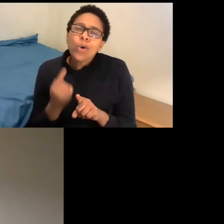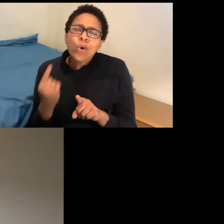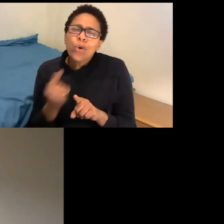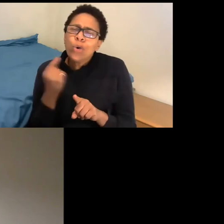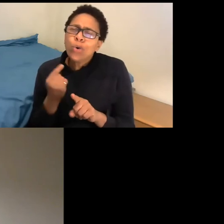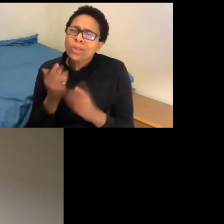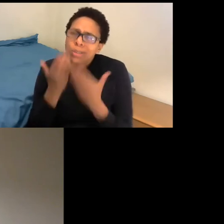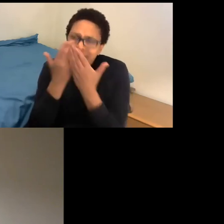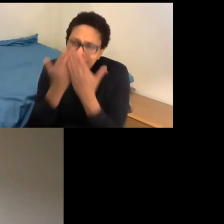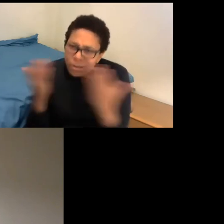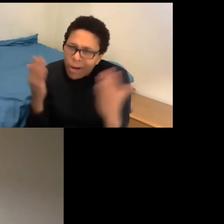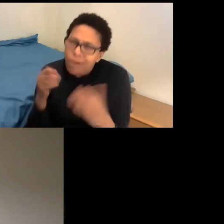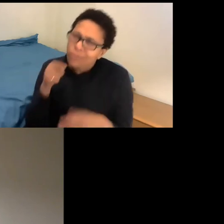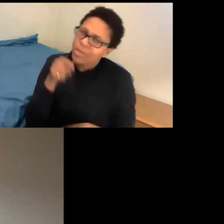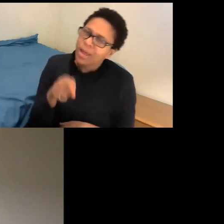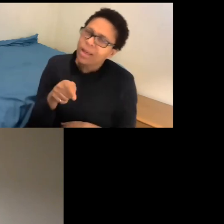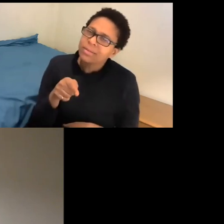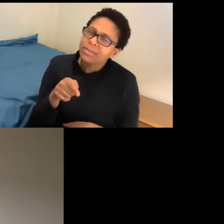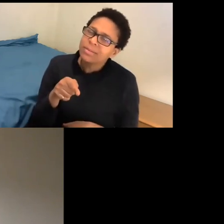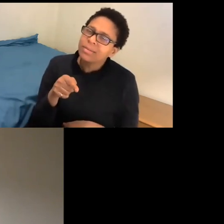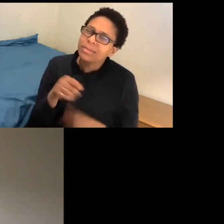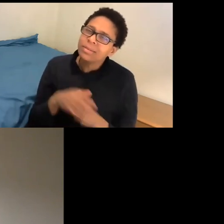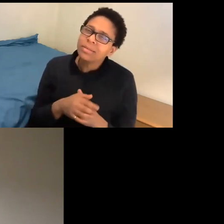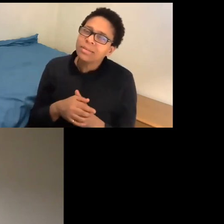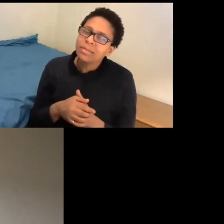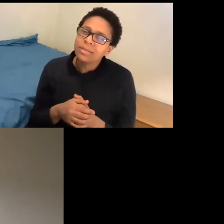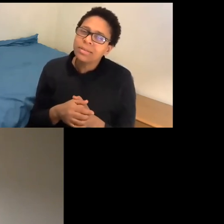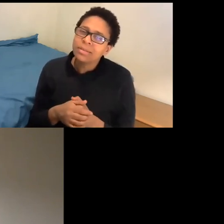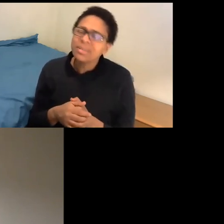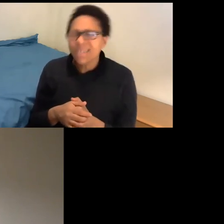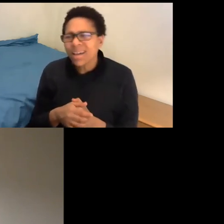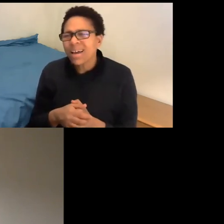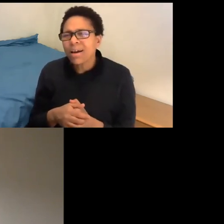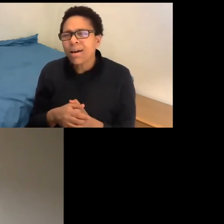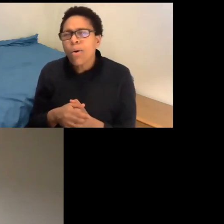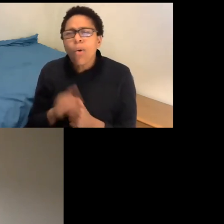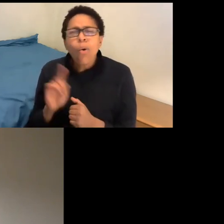what, what does it? Yeah, yeah. What are the power relations